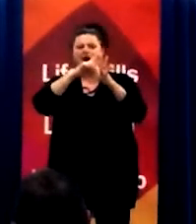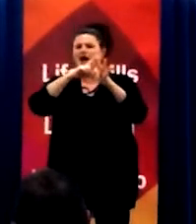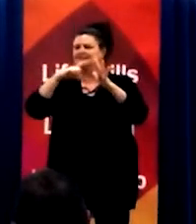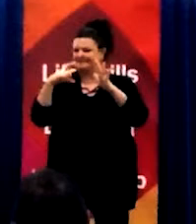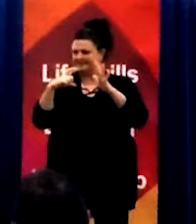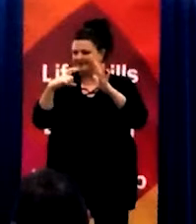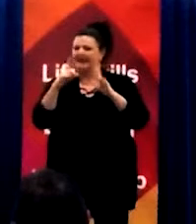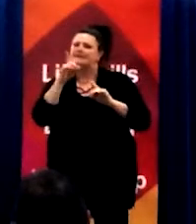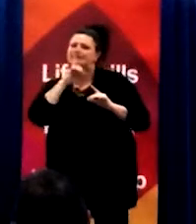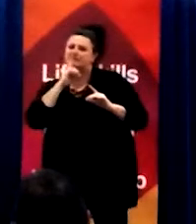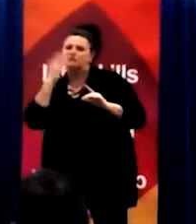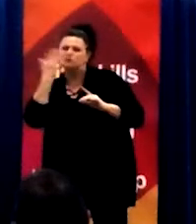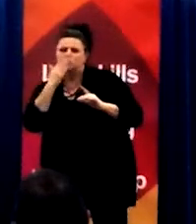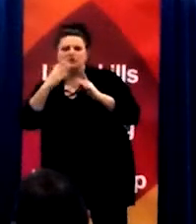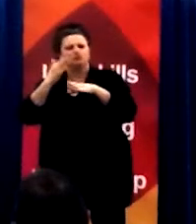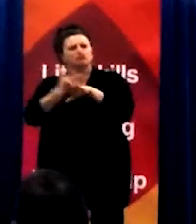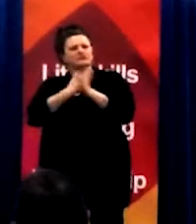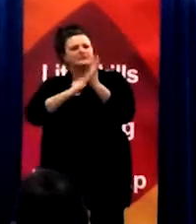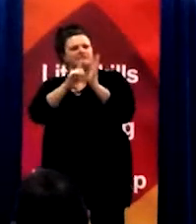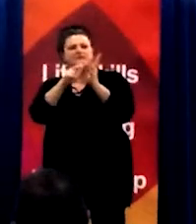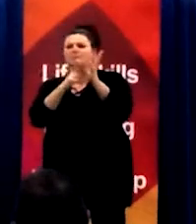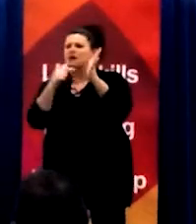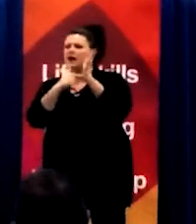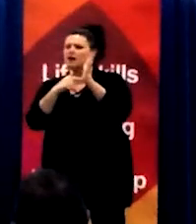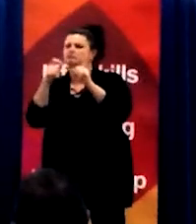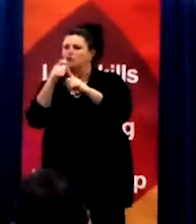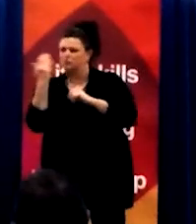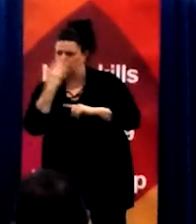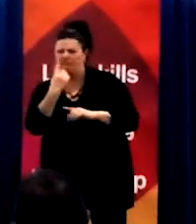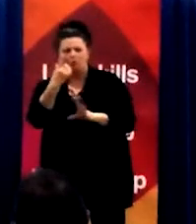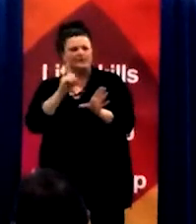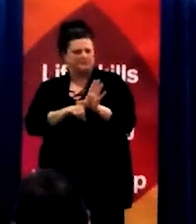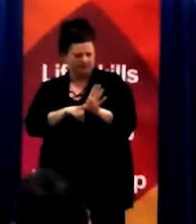and Hearing school at Greenmount Primary School for one year.